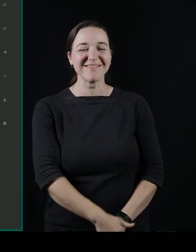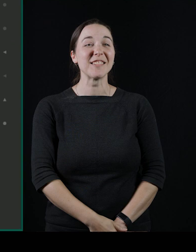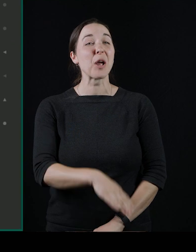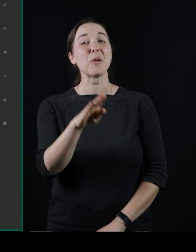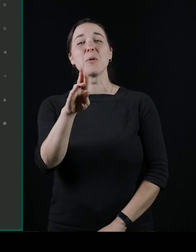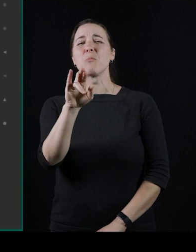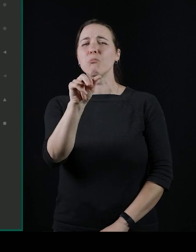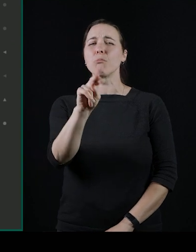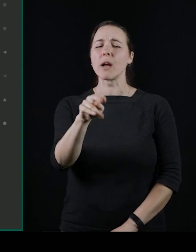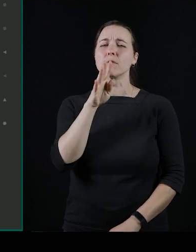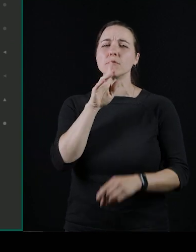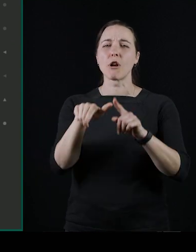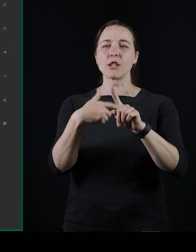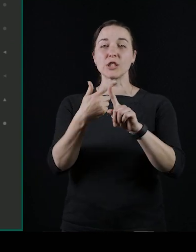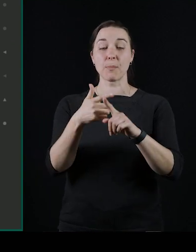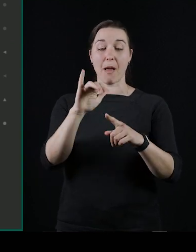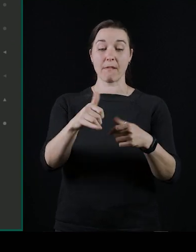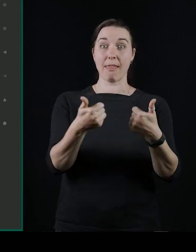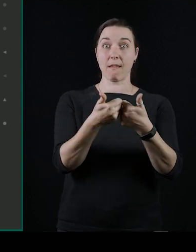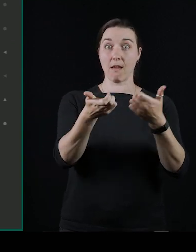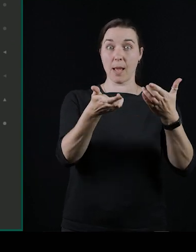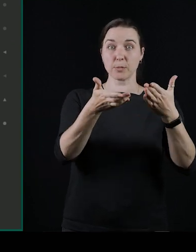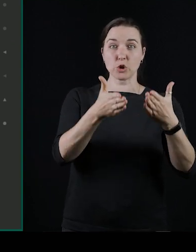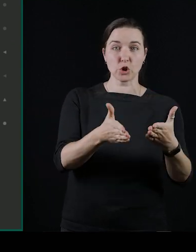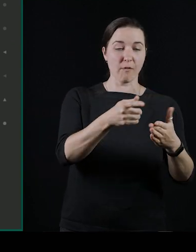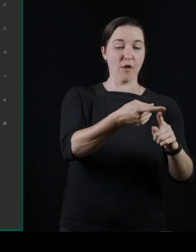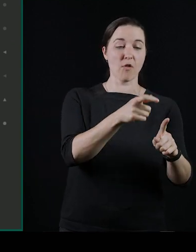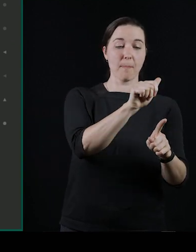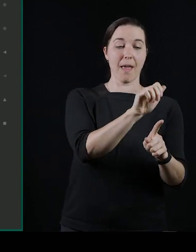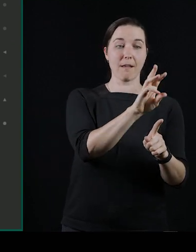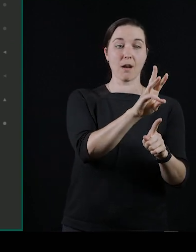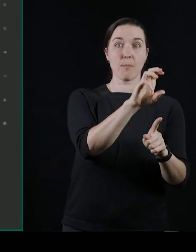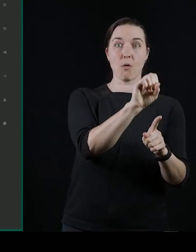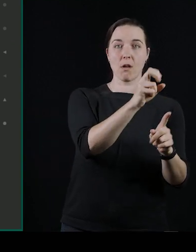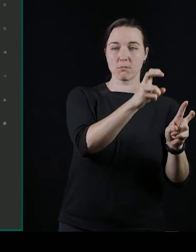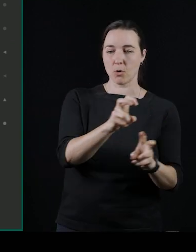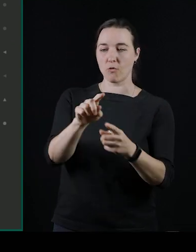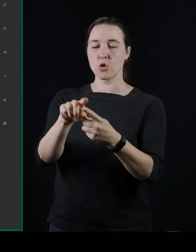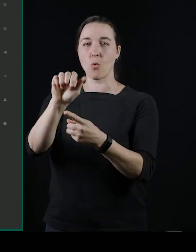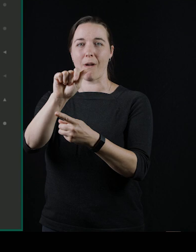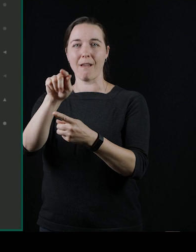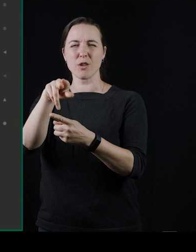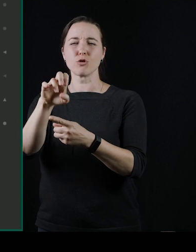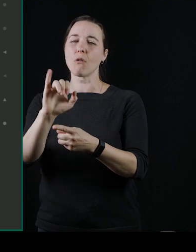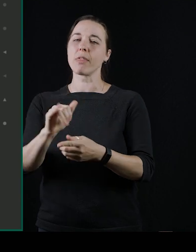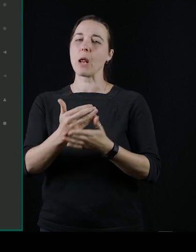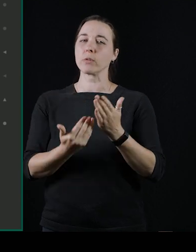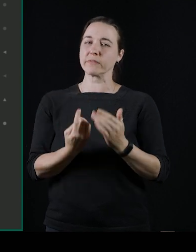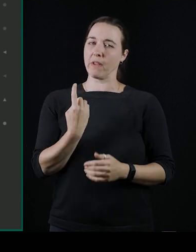Brian talked about moving the game servers from AWS to Azure, which was phase one of this project.